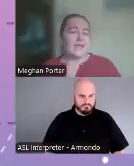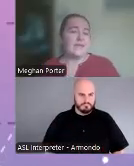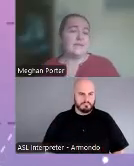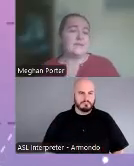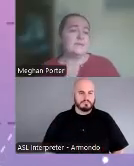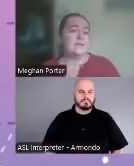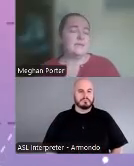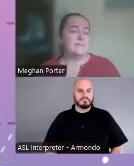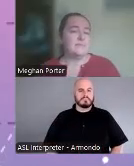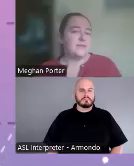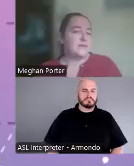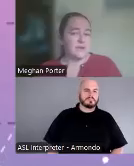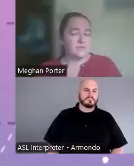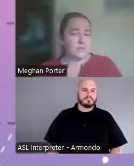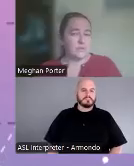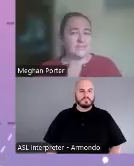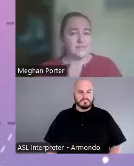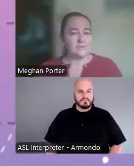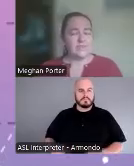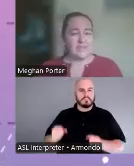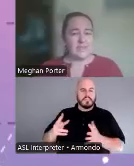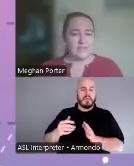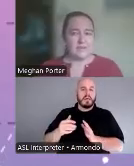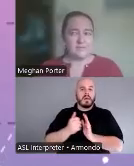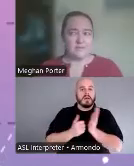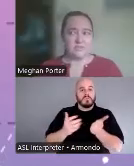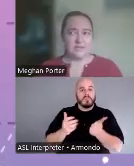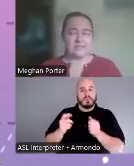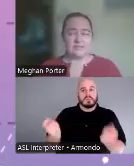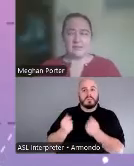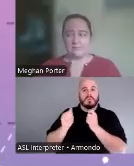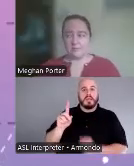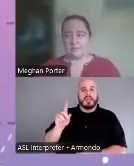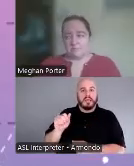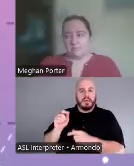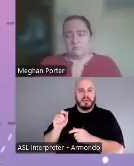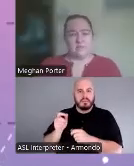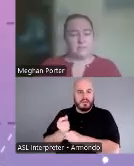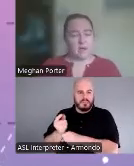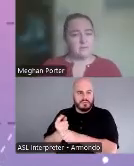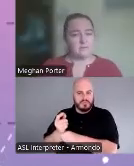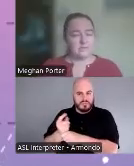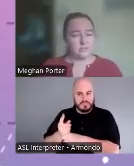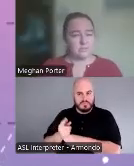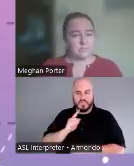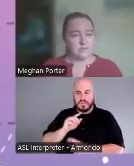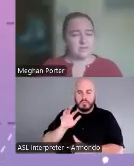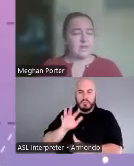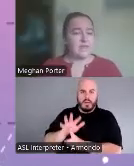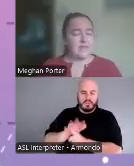And many accounts want to celebrate the ADA anniversary. It's really popular in social media.